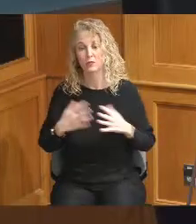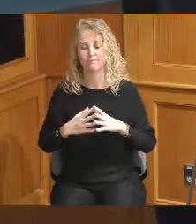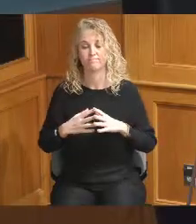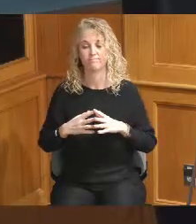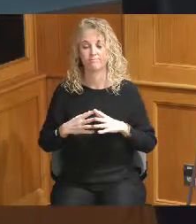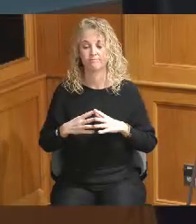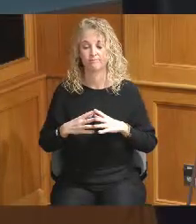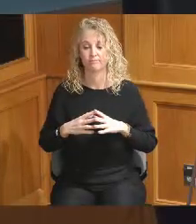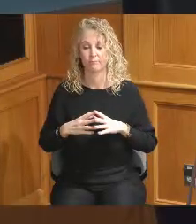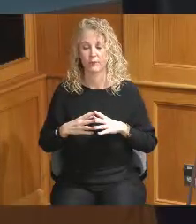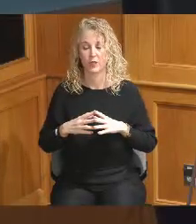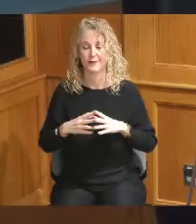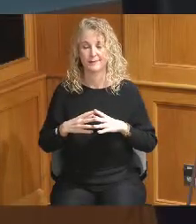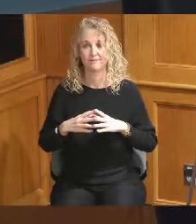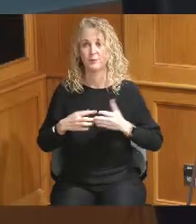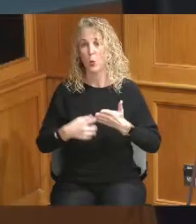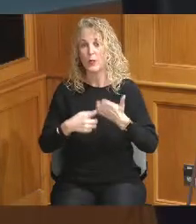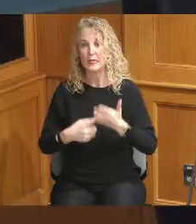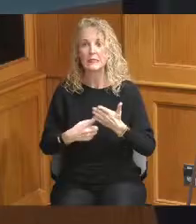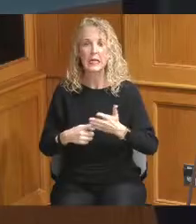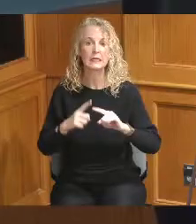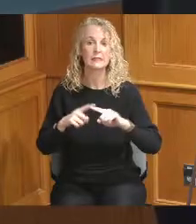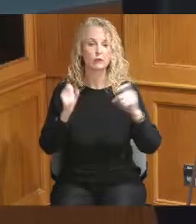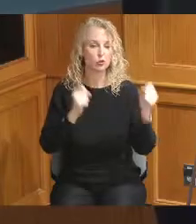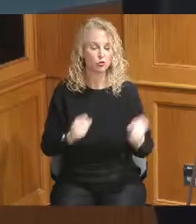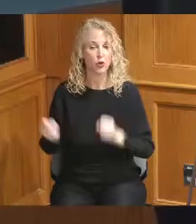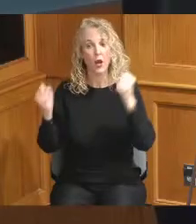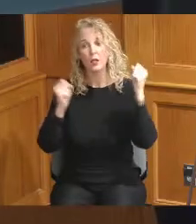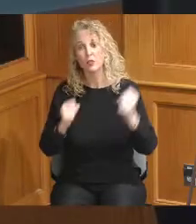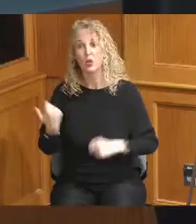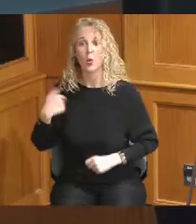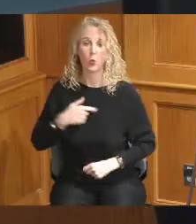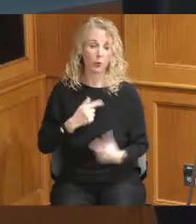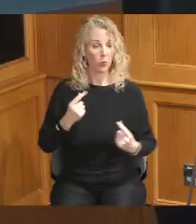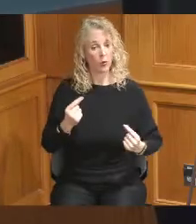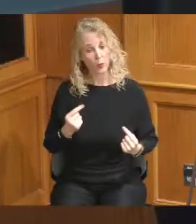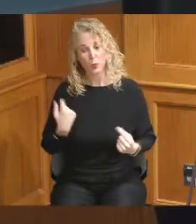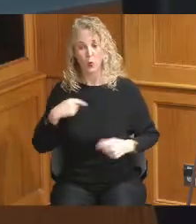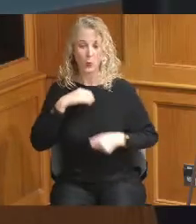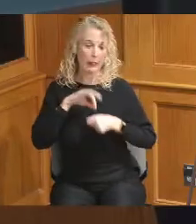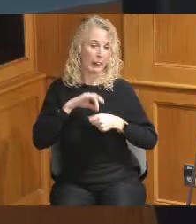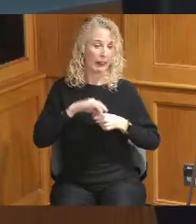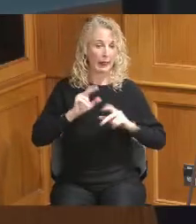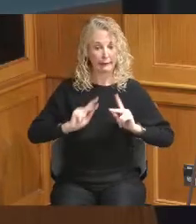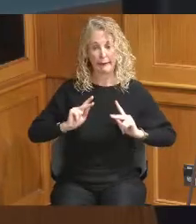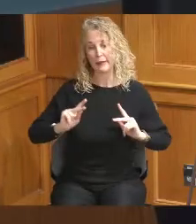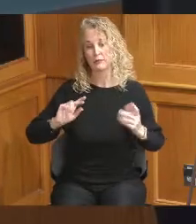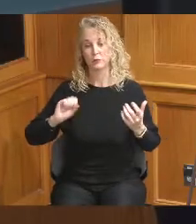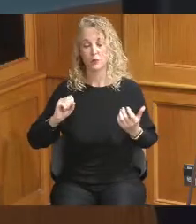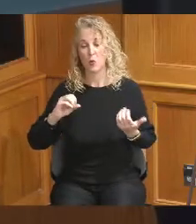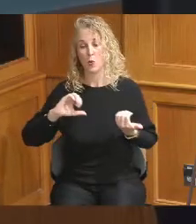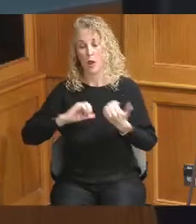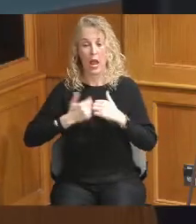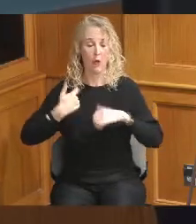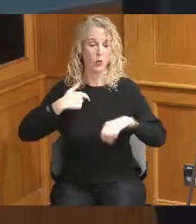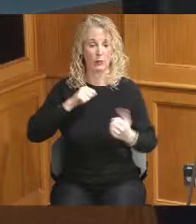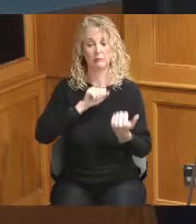about these strategies about what we can do as elected officials to you know produce more housing